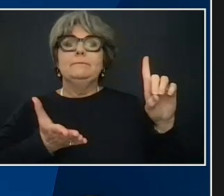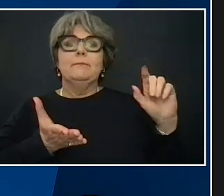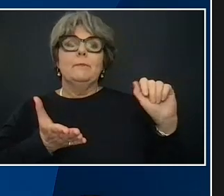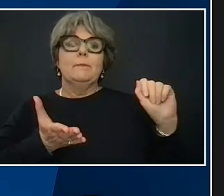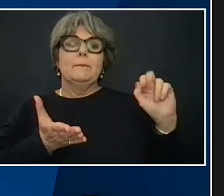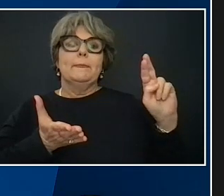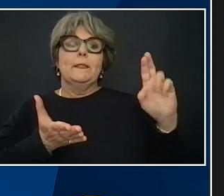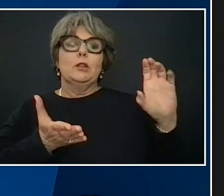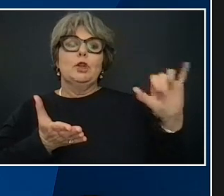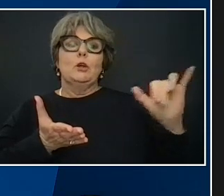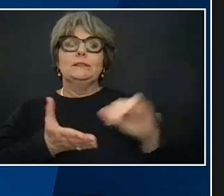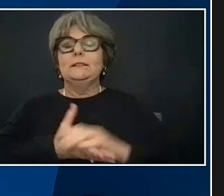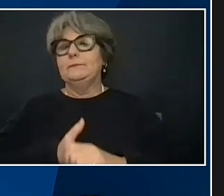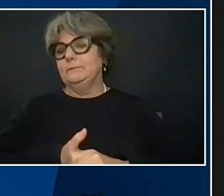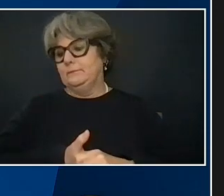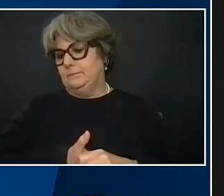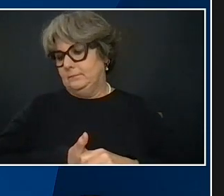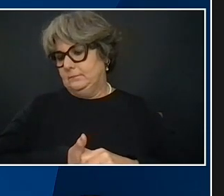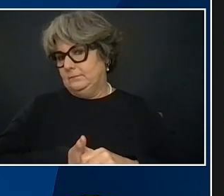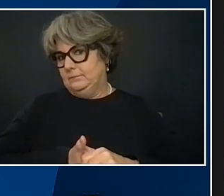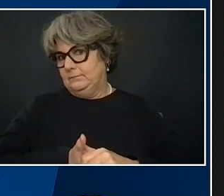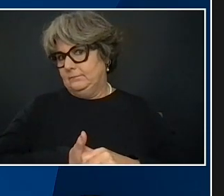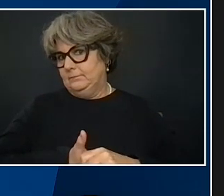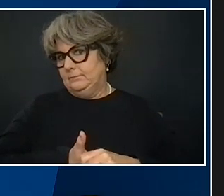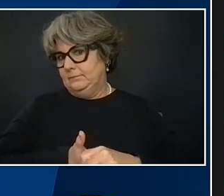Her audio is connecting. There you are.